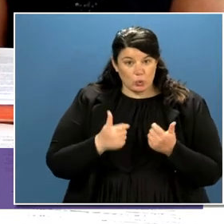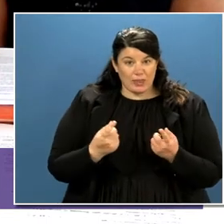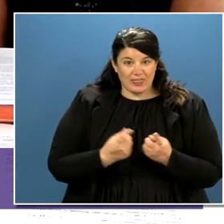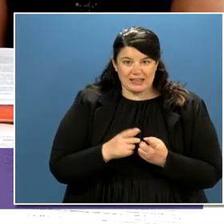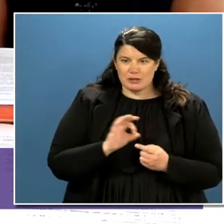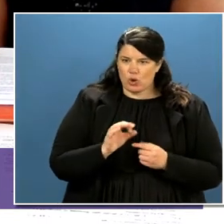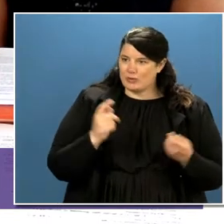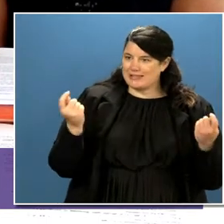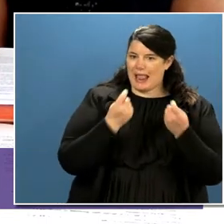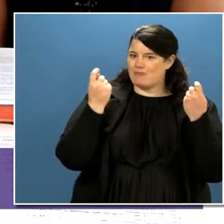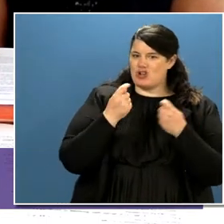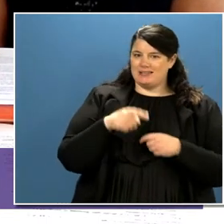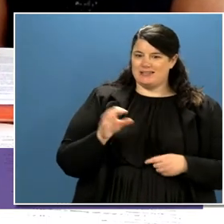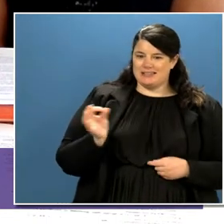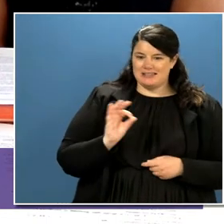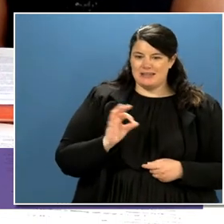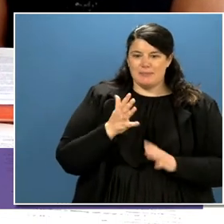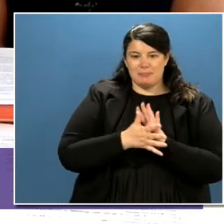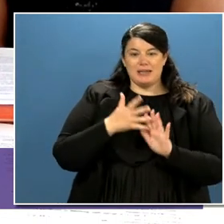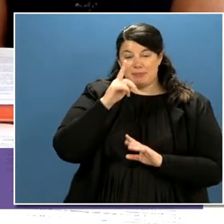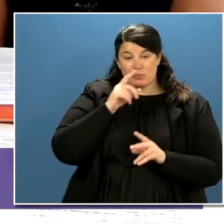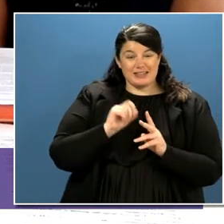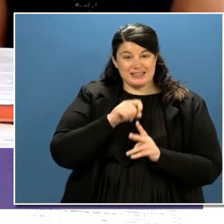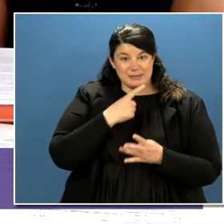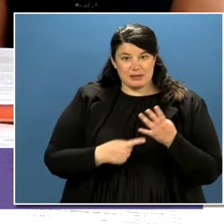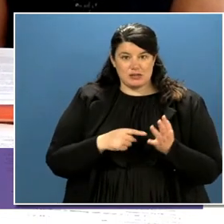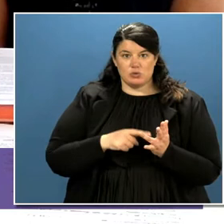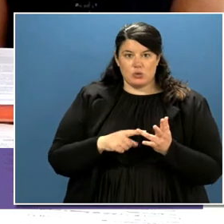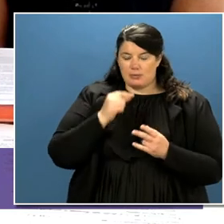and it's almost up to people with disability just to stumble over it.